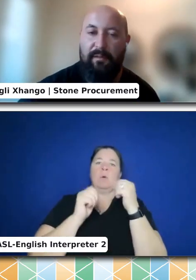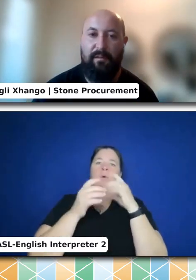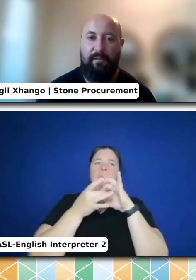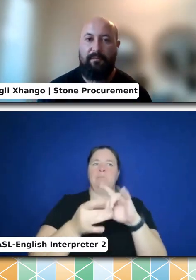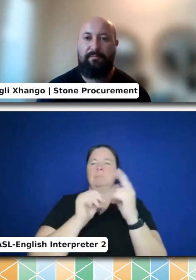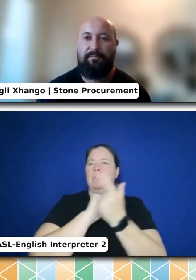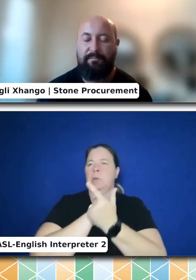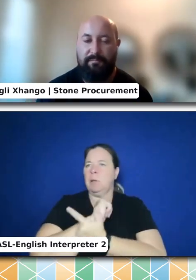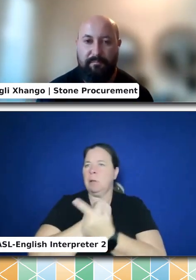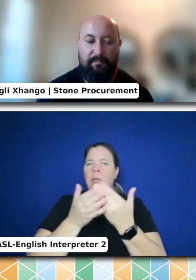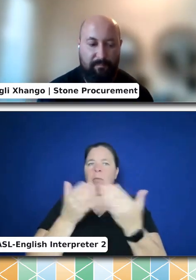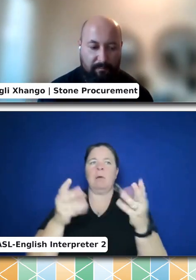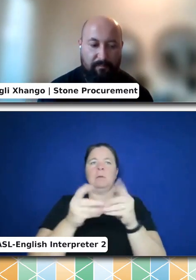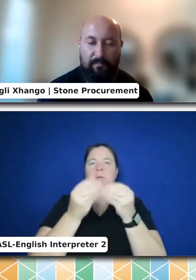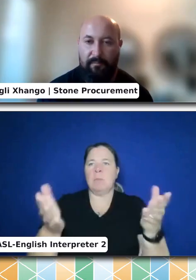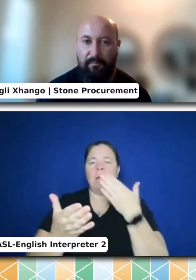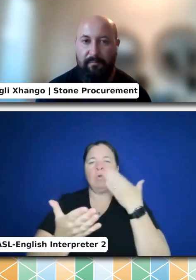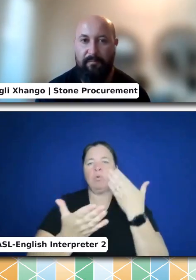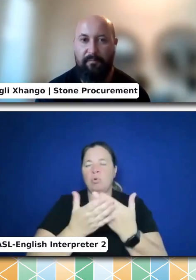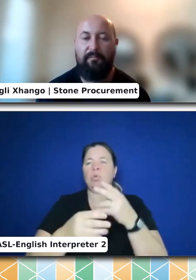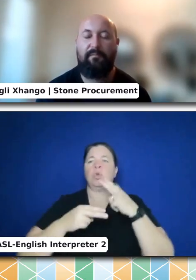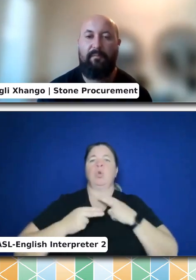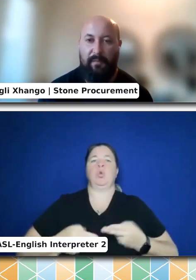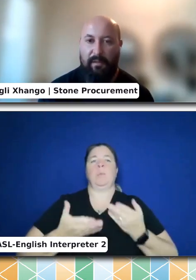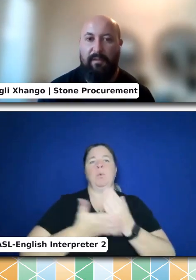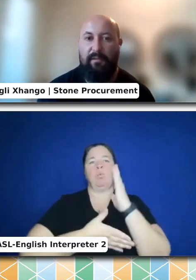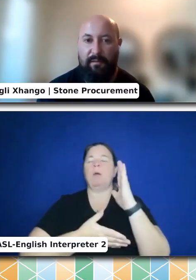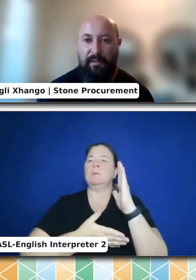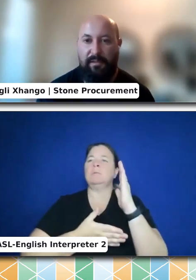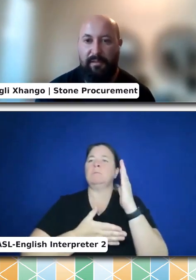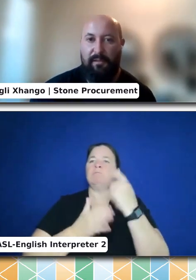Supplying goods in Canada, like human rights violations and so on. Yes.